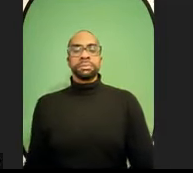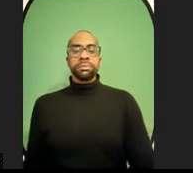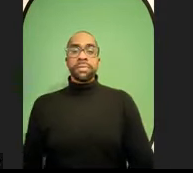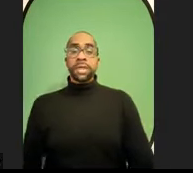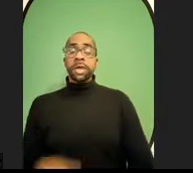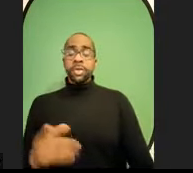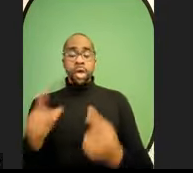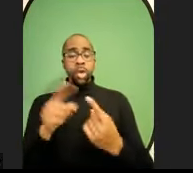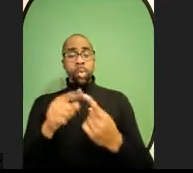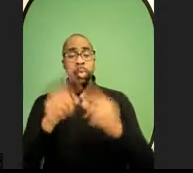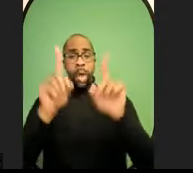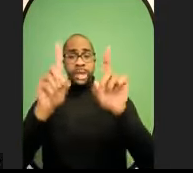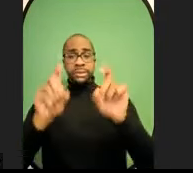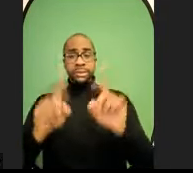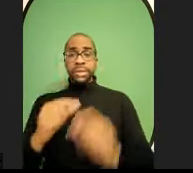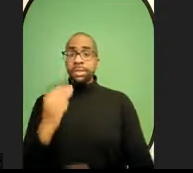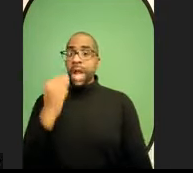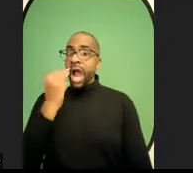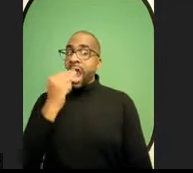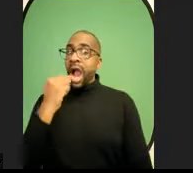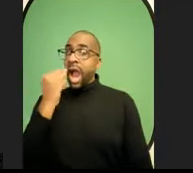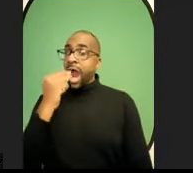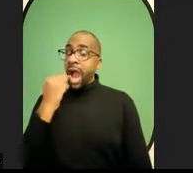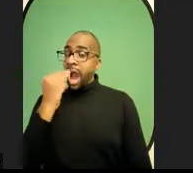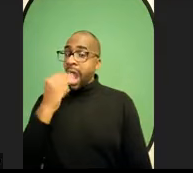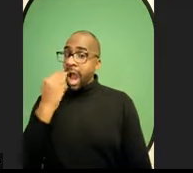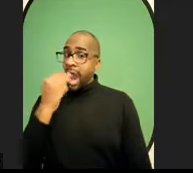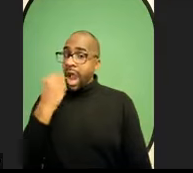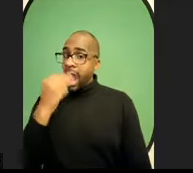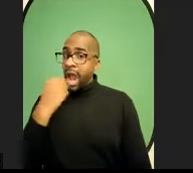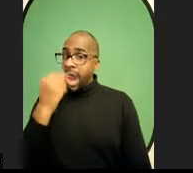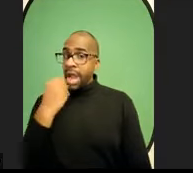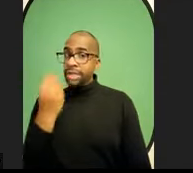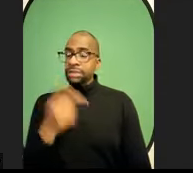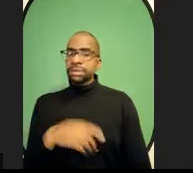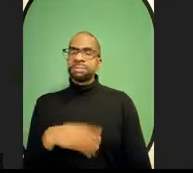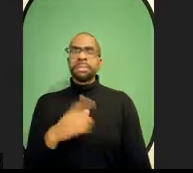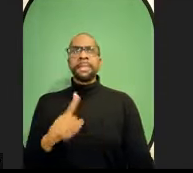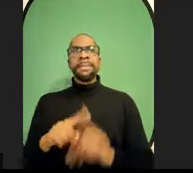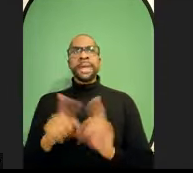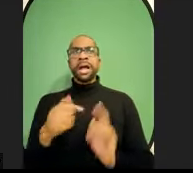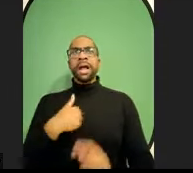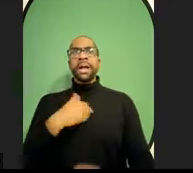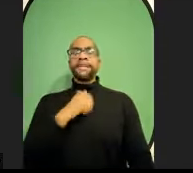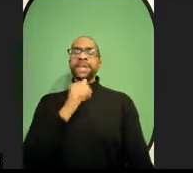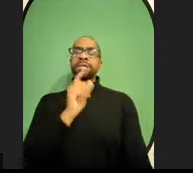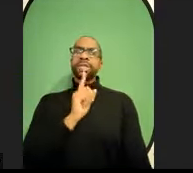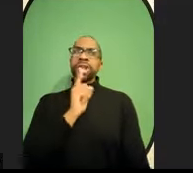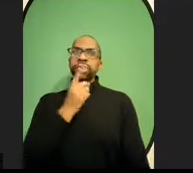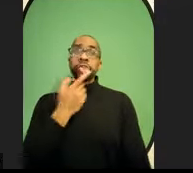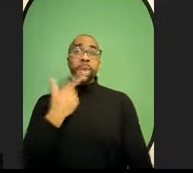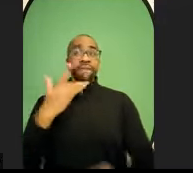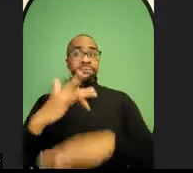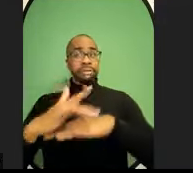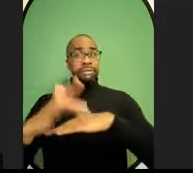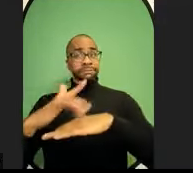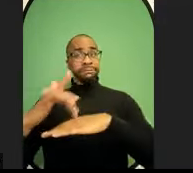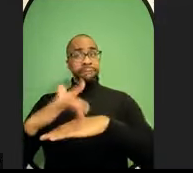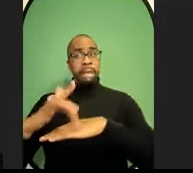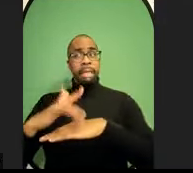that exists that exists. Yeah, so that exists. Yeah, so there is ours that exists. Yeah, so there is a salivary testing as well. That you know I am Edwards can talk about the different types of tests that